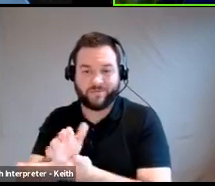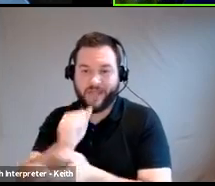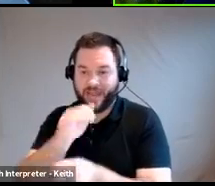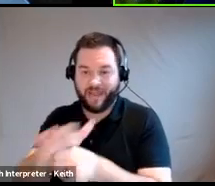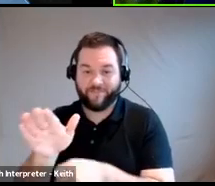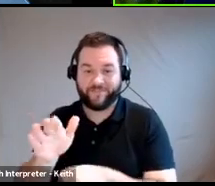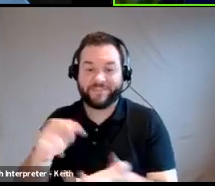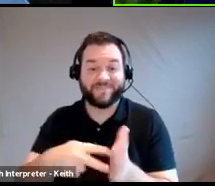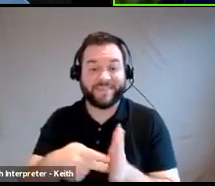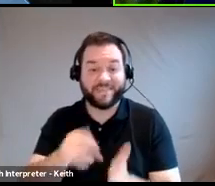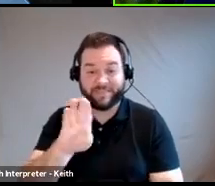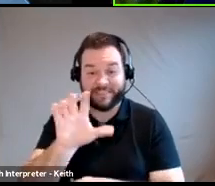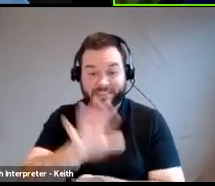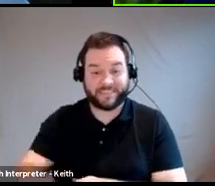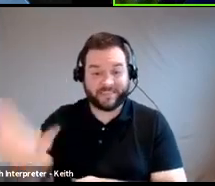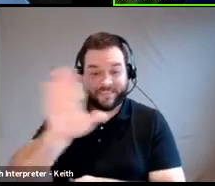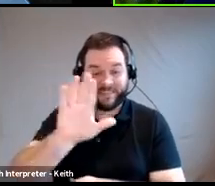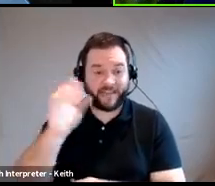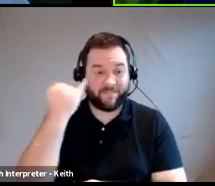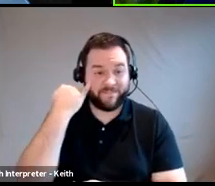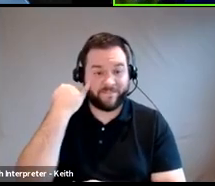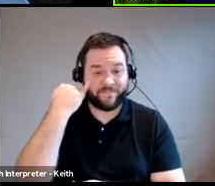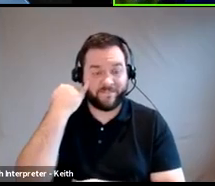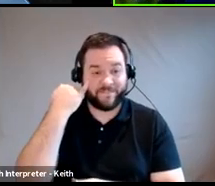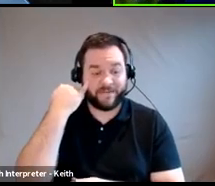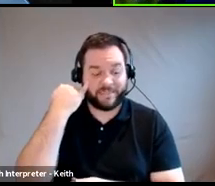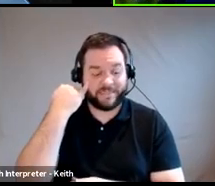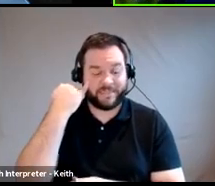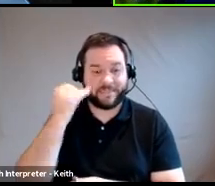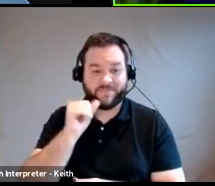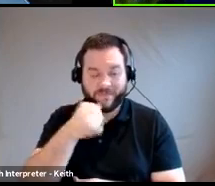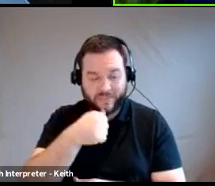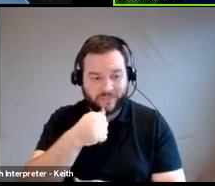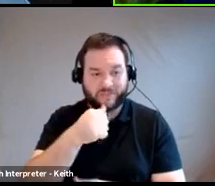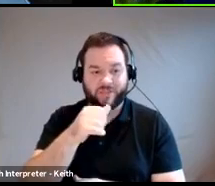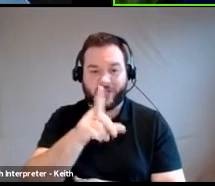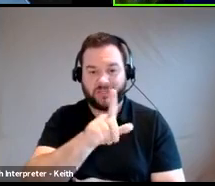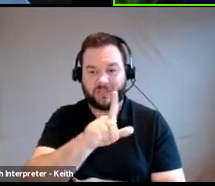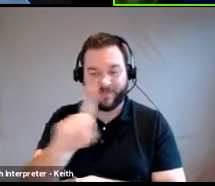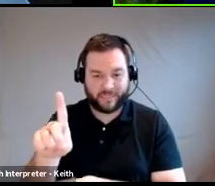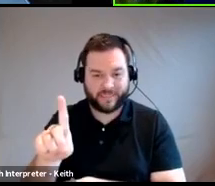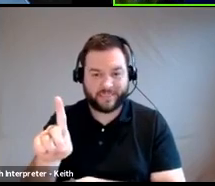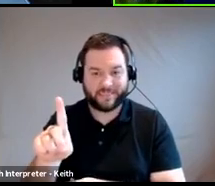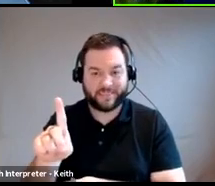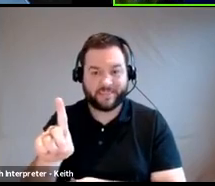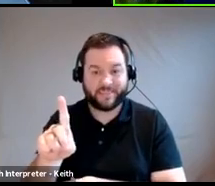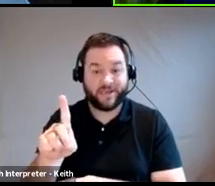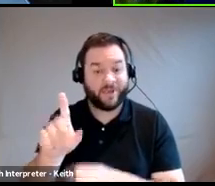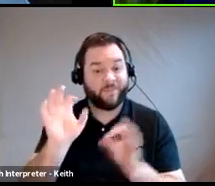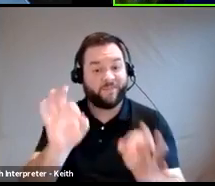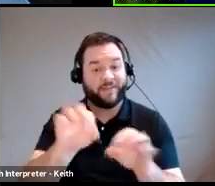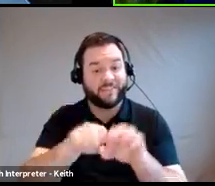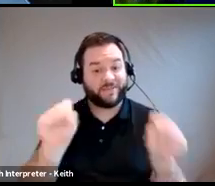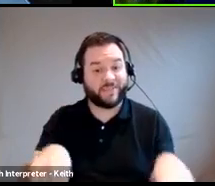the private system. So what I'm saying in British Columbia. . For someone who hasn't . For someone who has a severe learning disability.